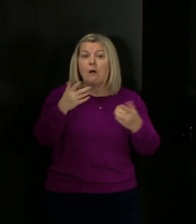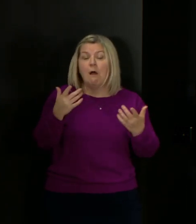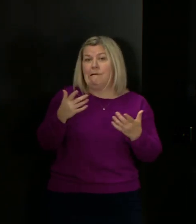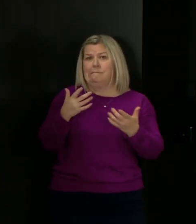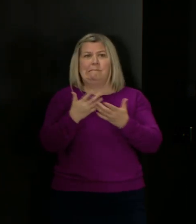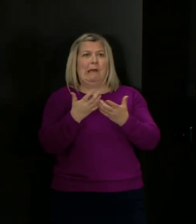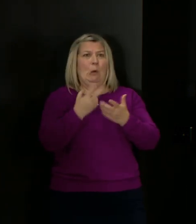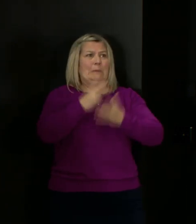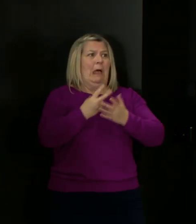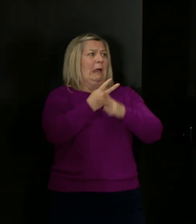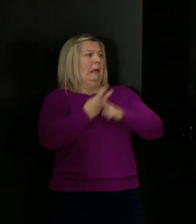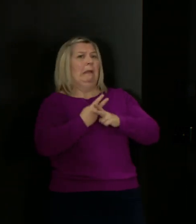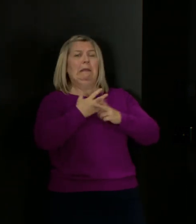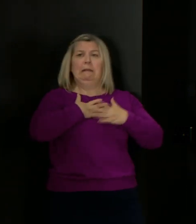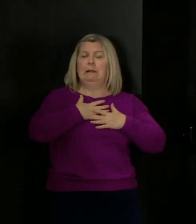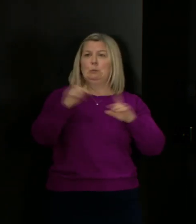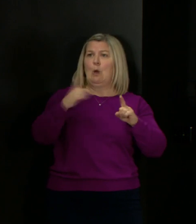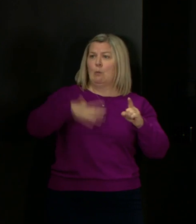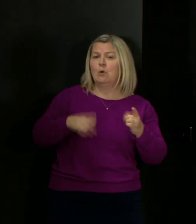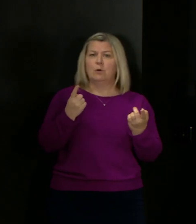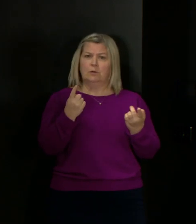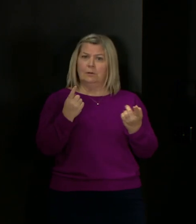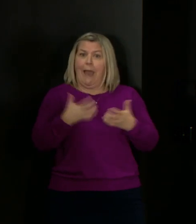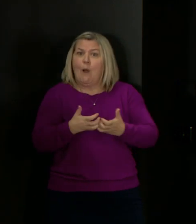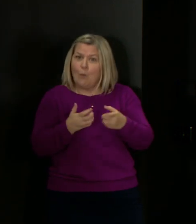helpful conversation about what matters most to them if they become very unwell